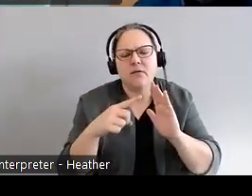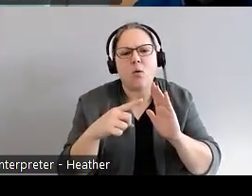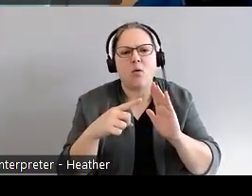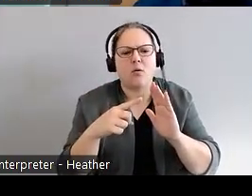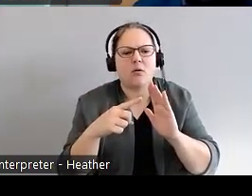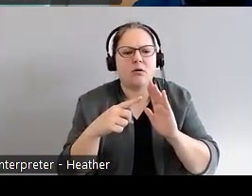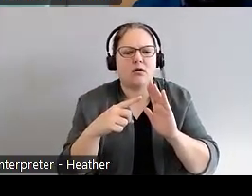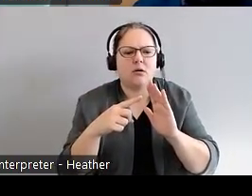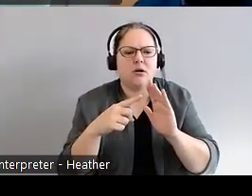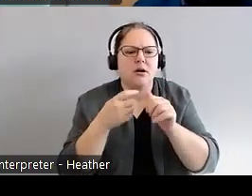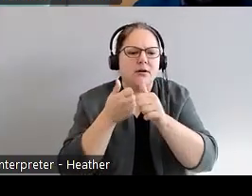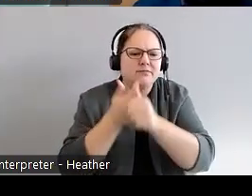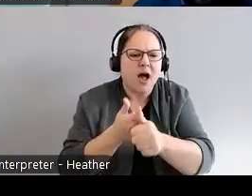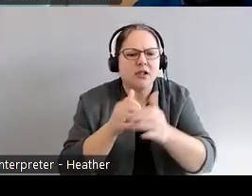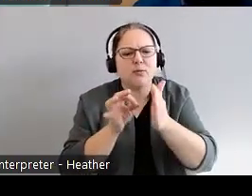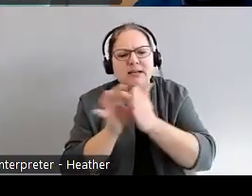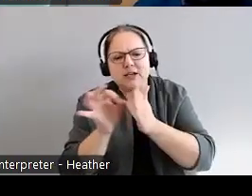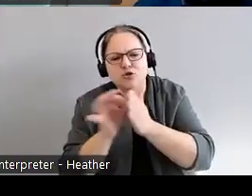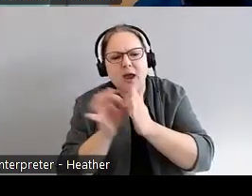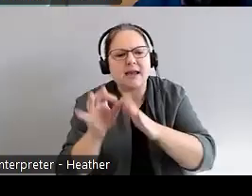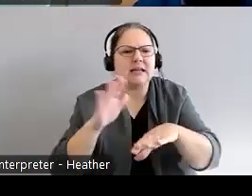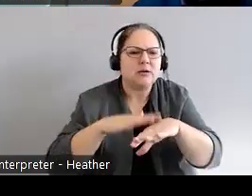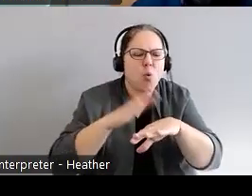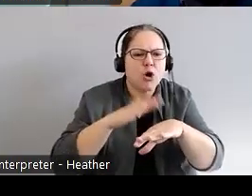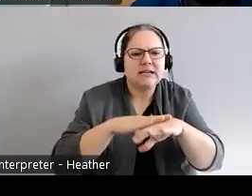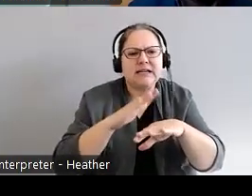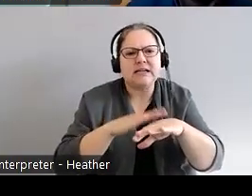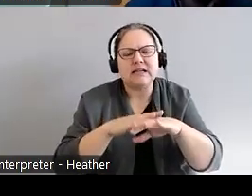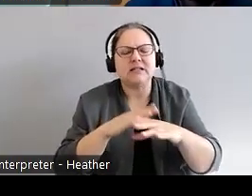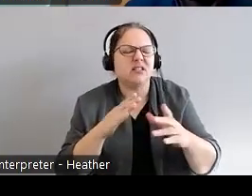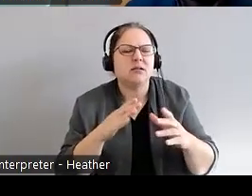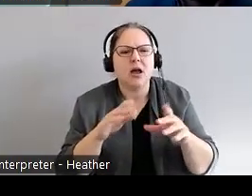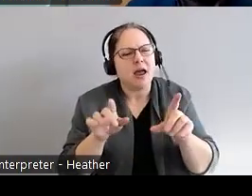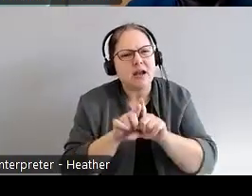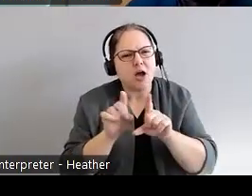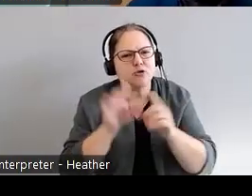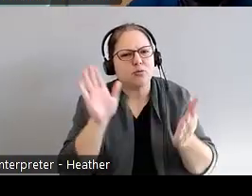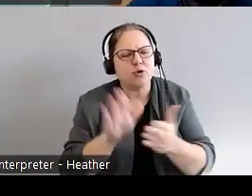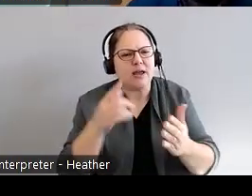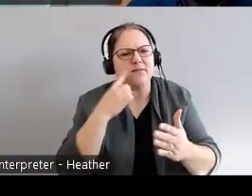signs and developing preventative uh strategies as well as well as helping the staff debrief when